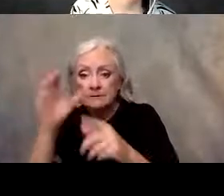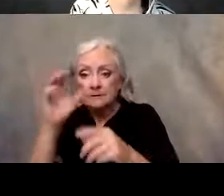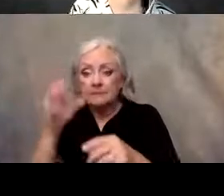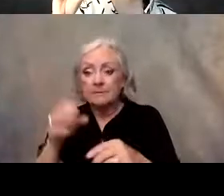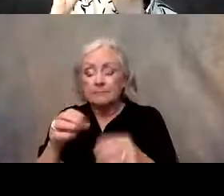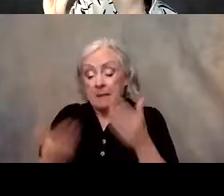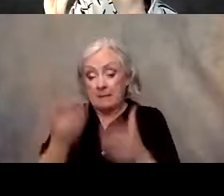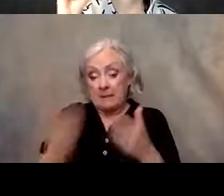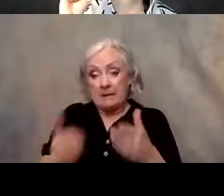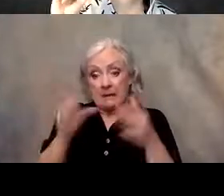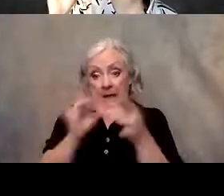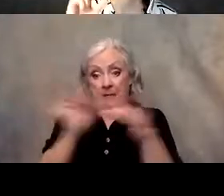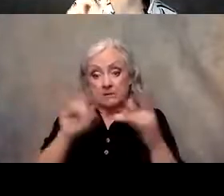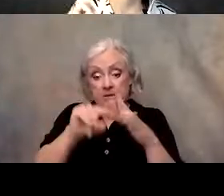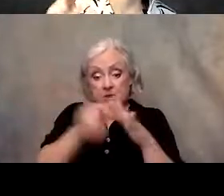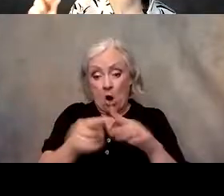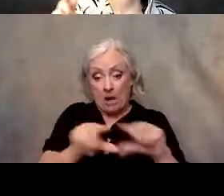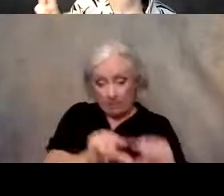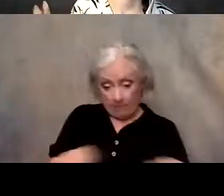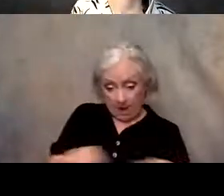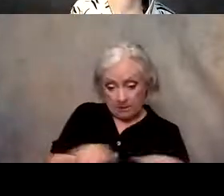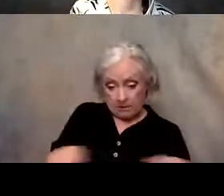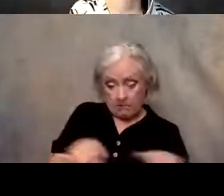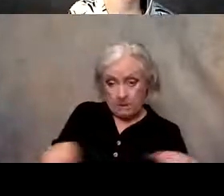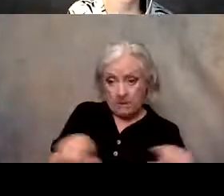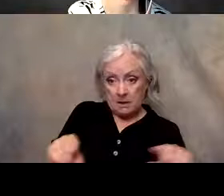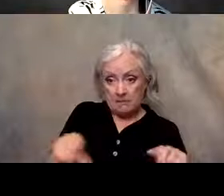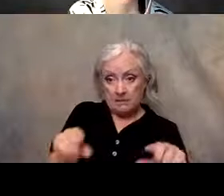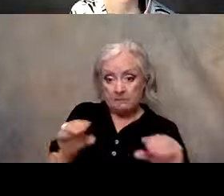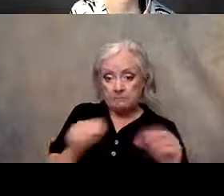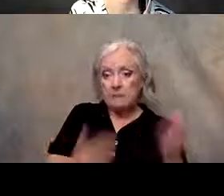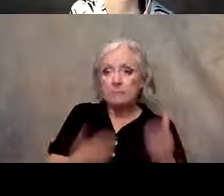or start at the top of a screen and then move as the text on the screen